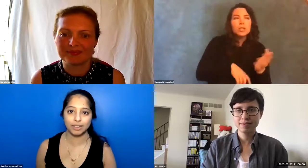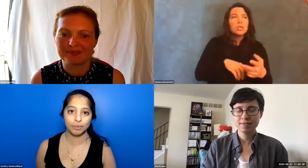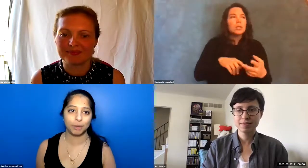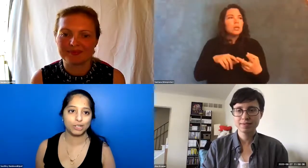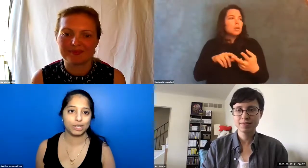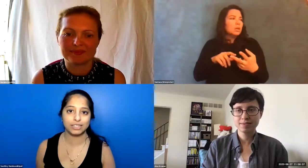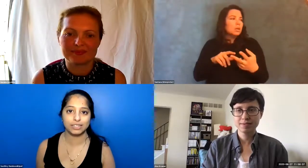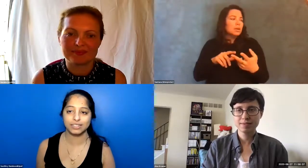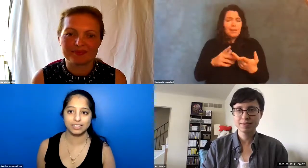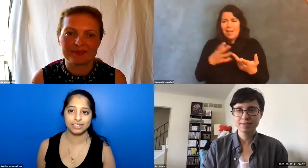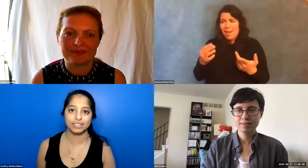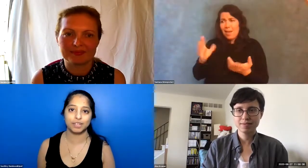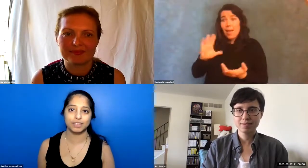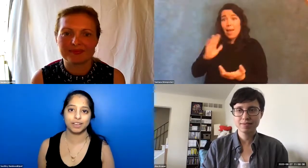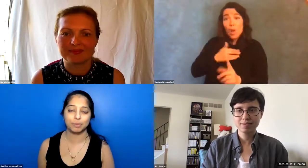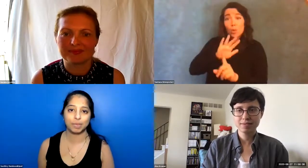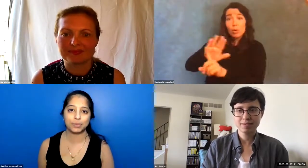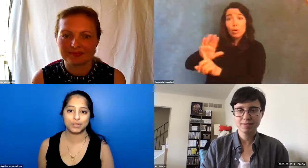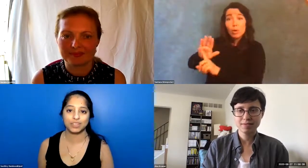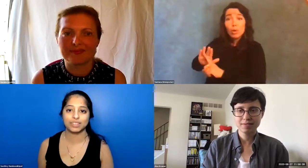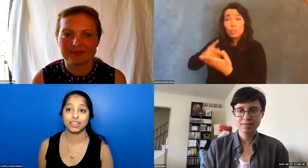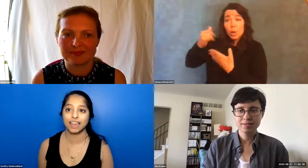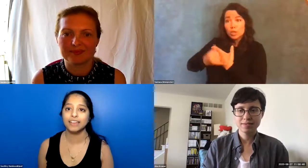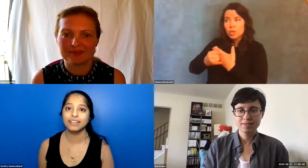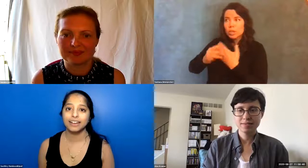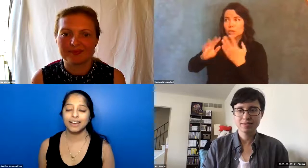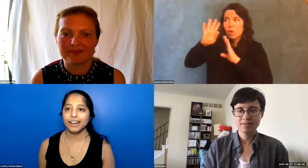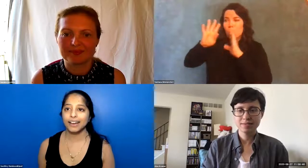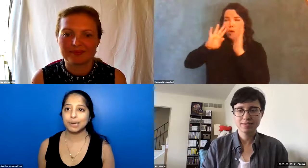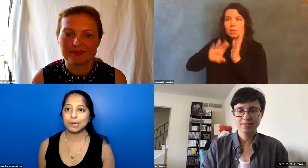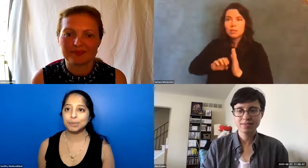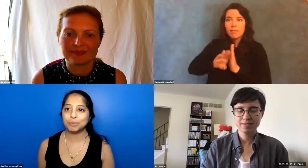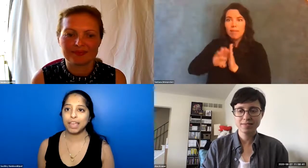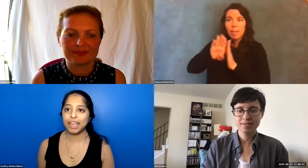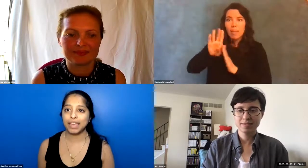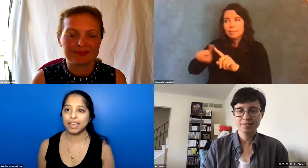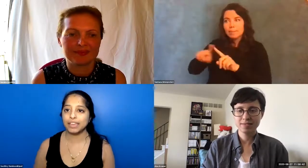projects into different papers or things like that.